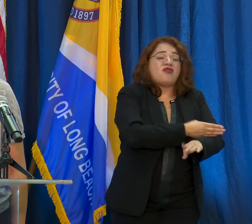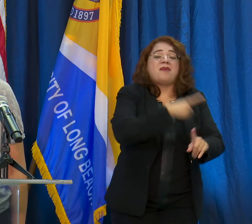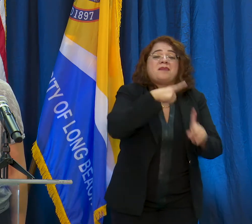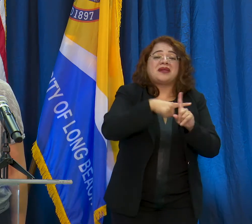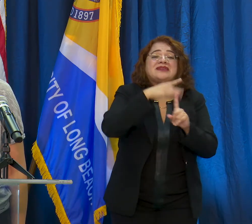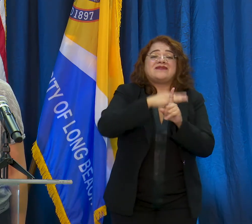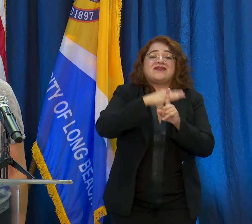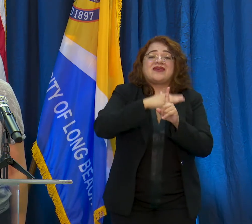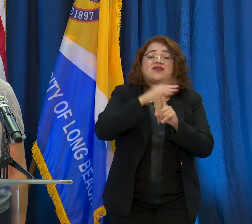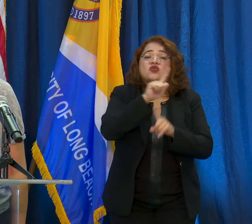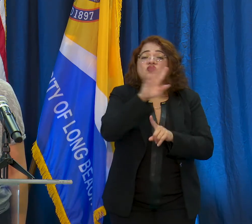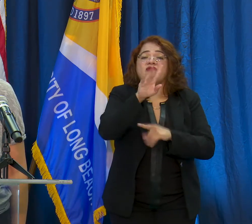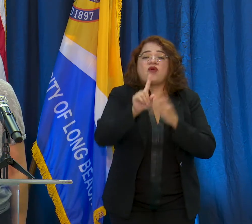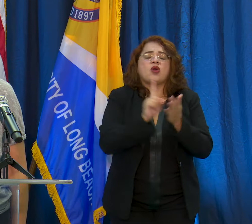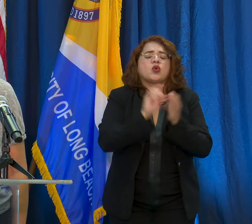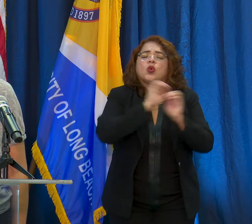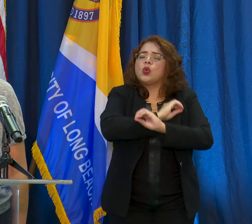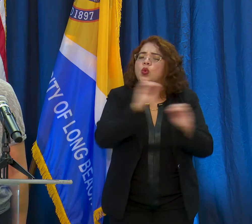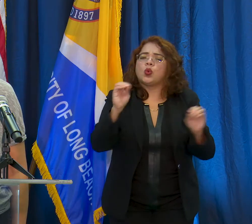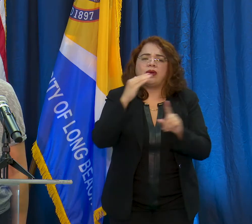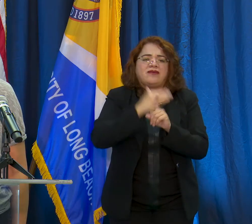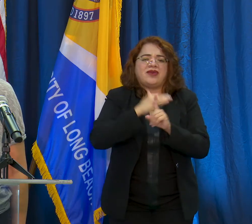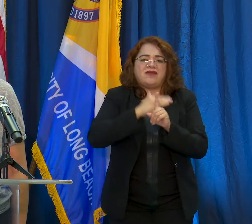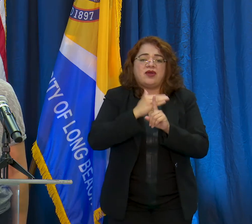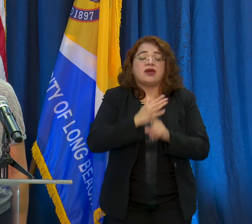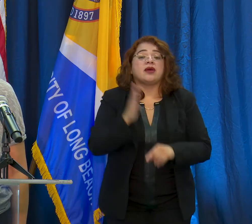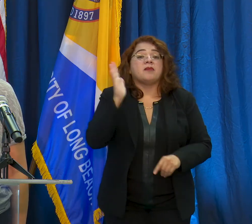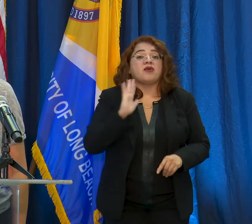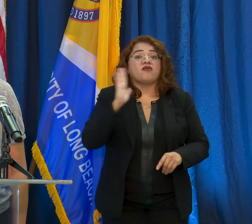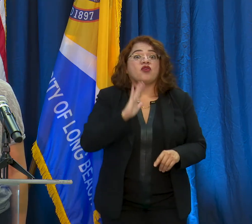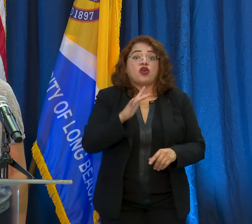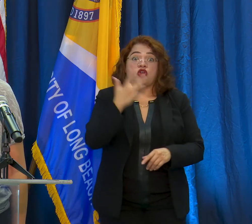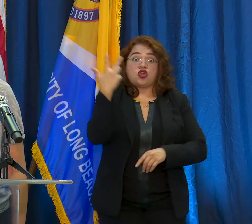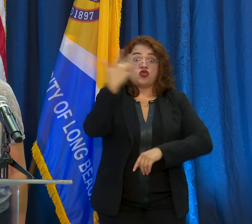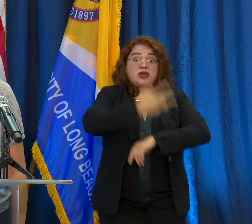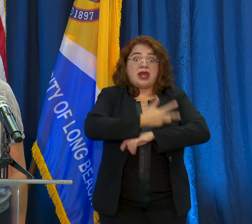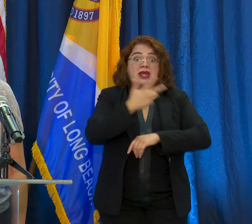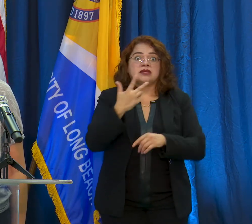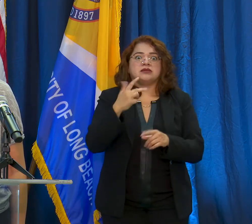Previously you needed to have 3 days without a fever, but now it's